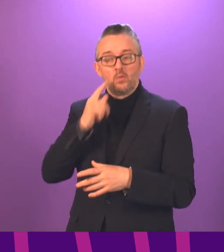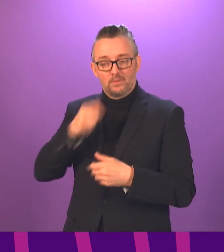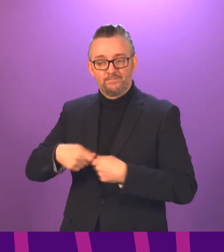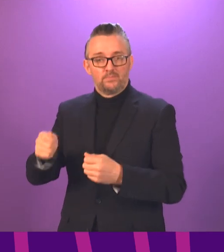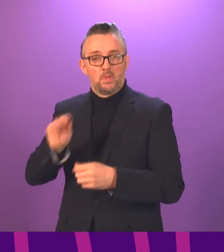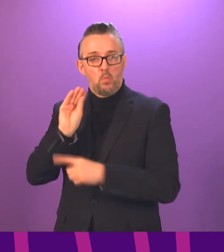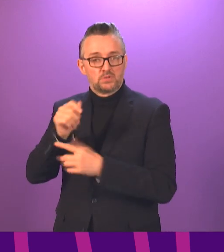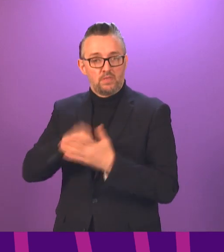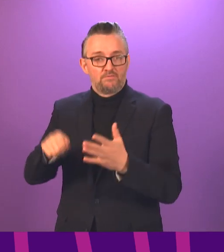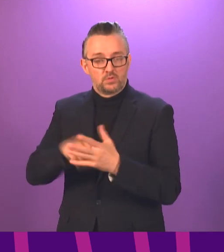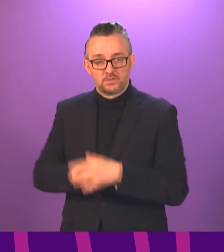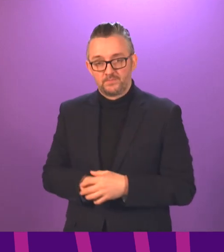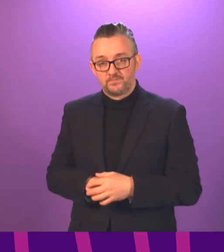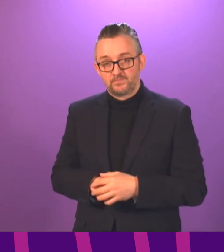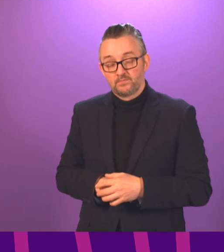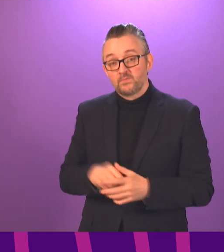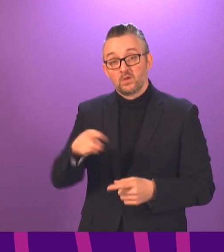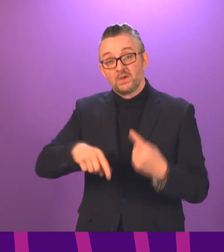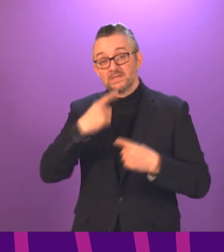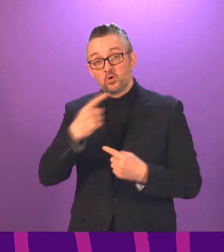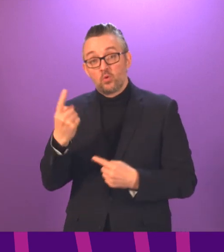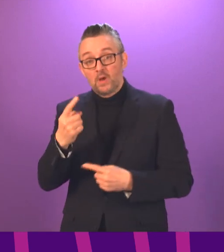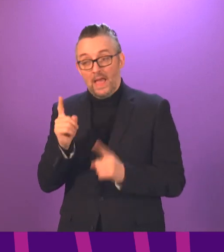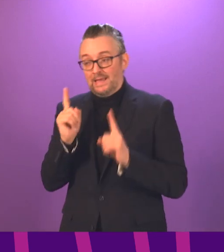We have made it possible for anyone who is unable to vote in person, due to testing